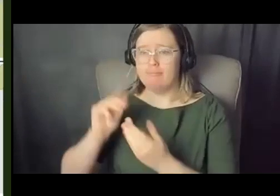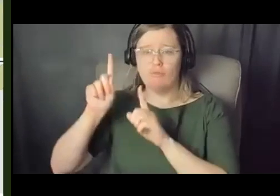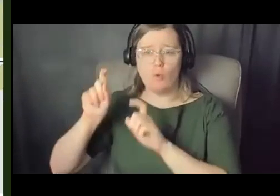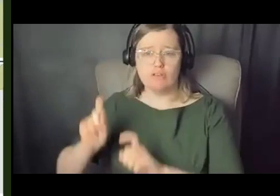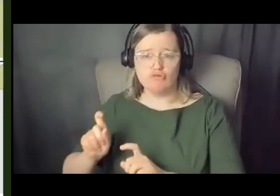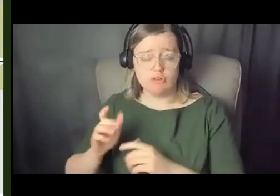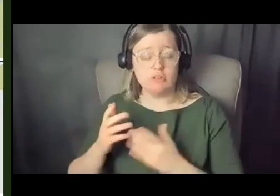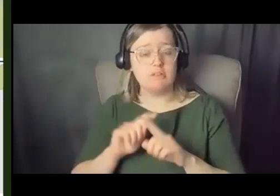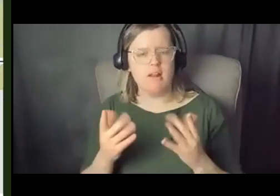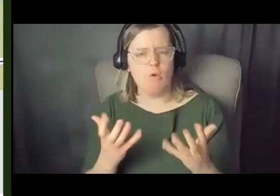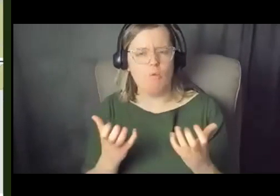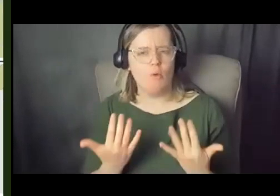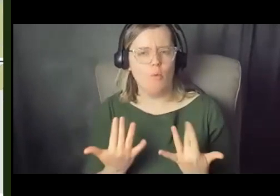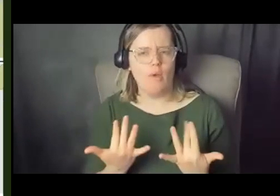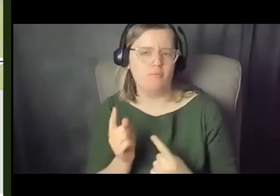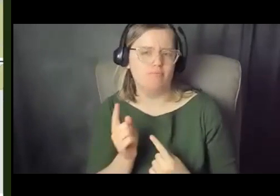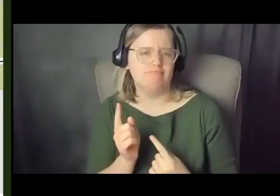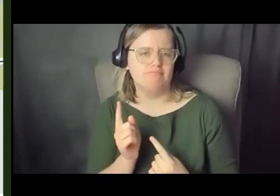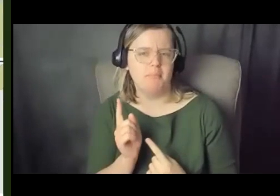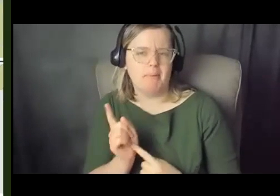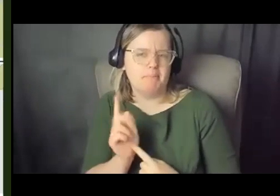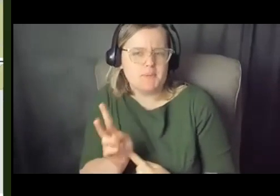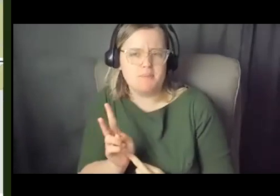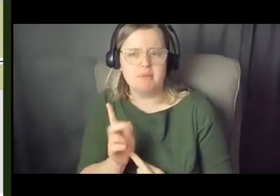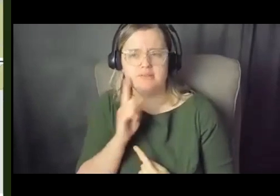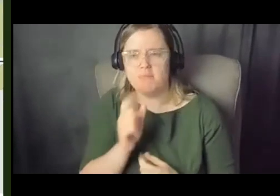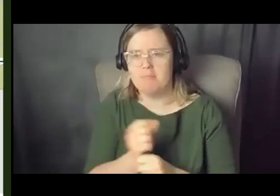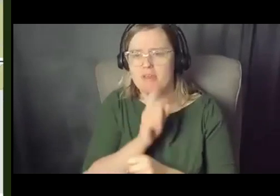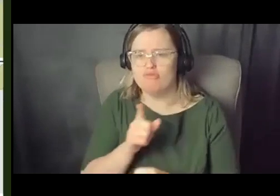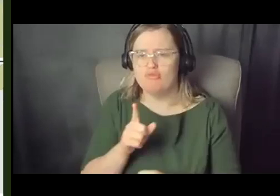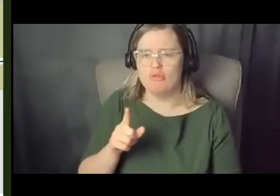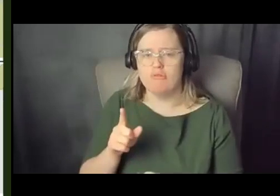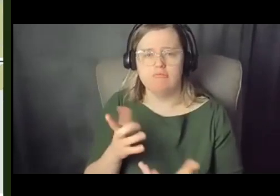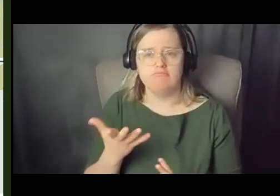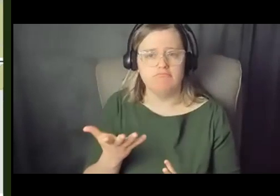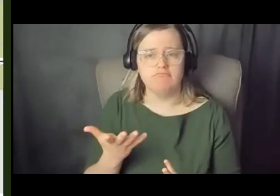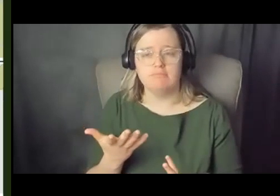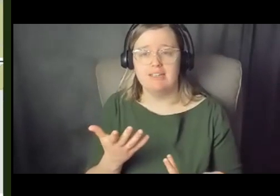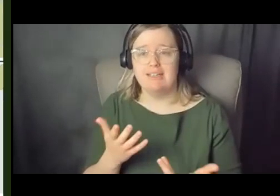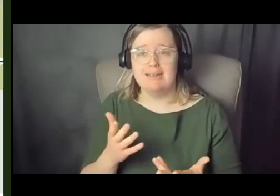to give just another moment or two just to make sure that folks